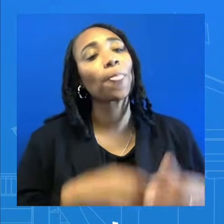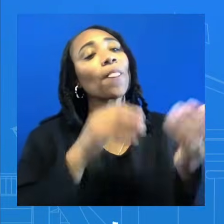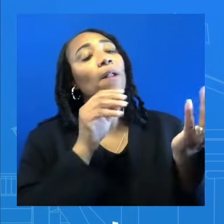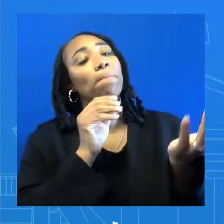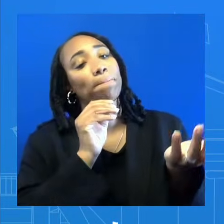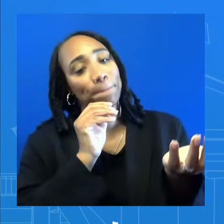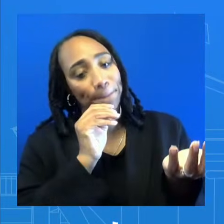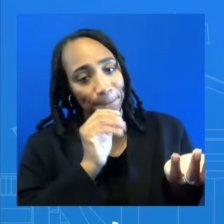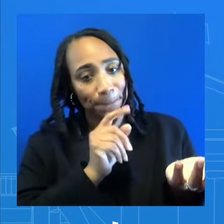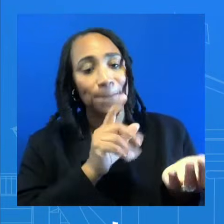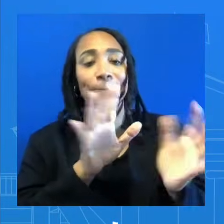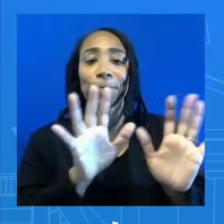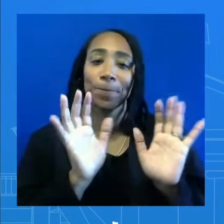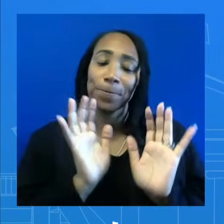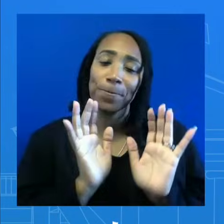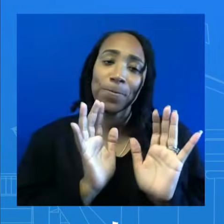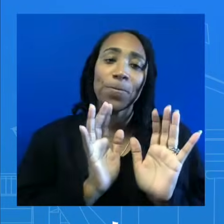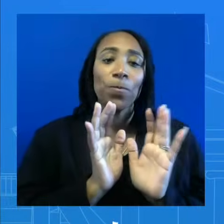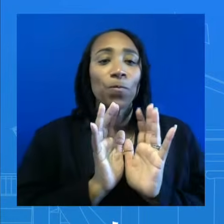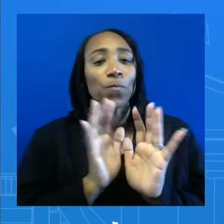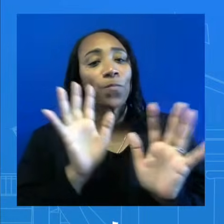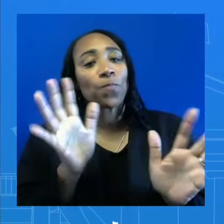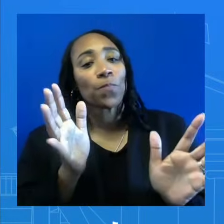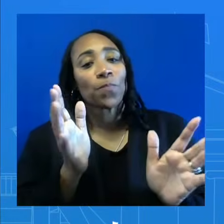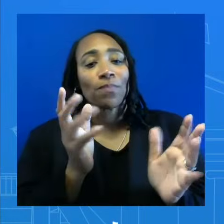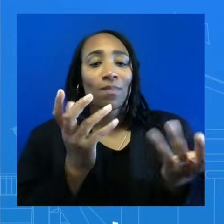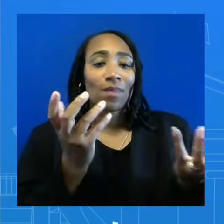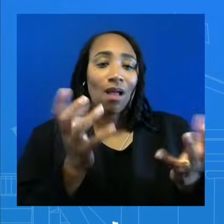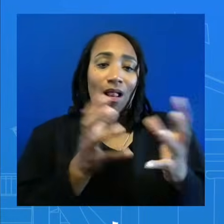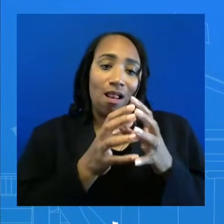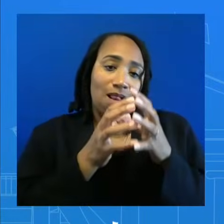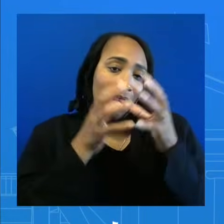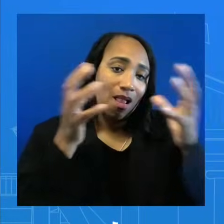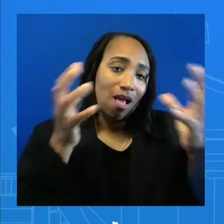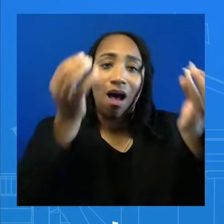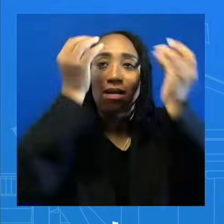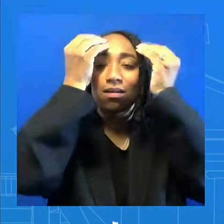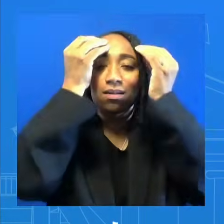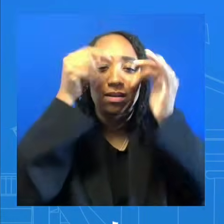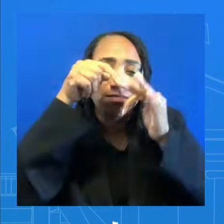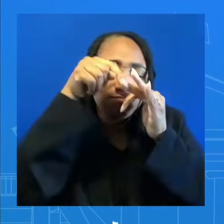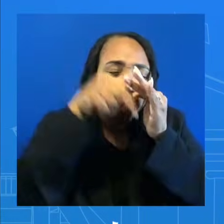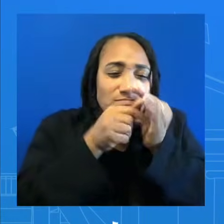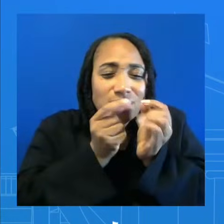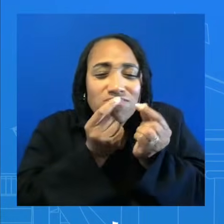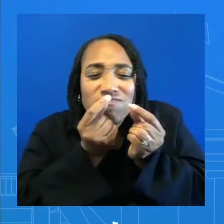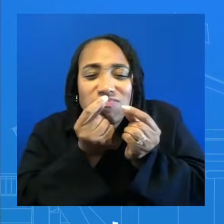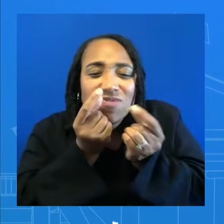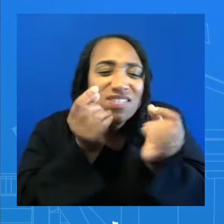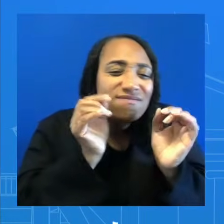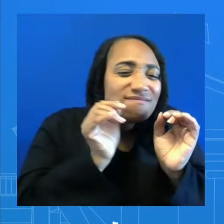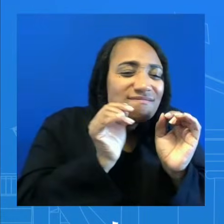the president put a statement out 12 days ago, made that decision over that weekend. It was a decision that he wrestled with.